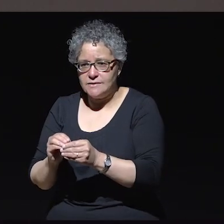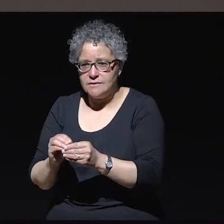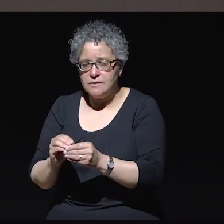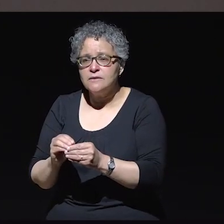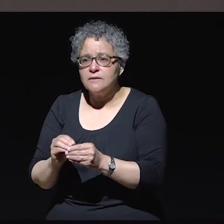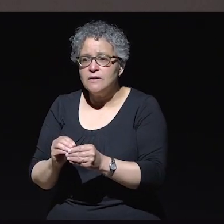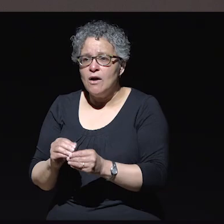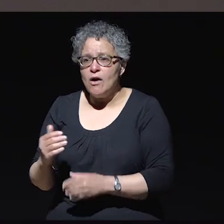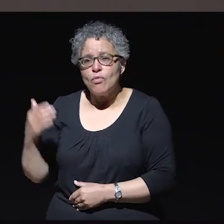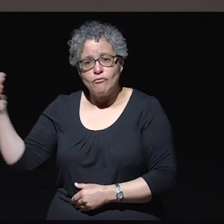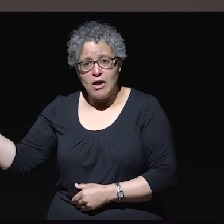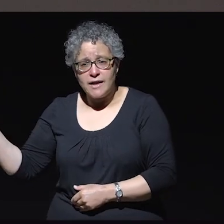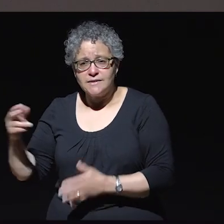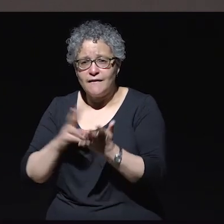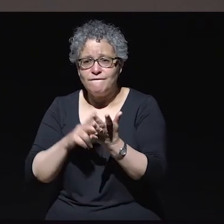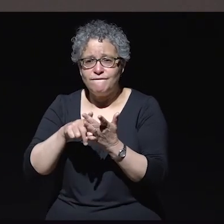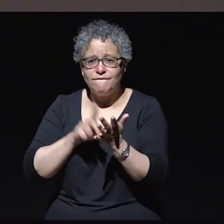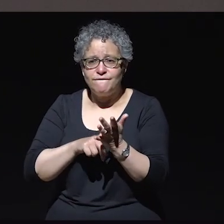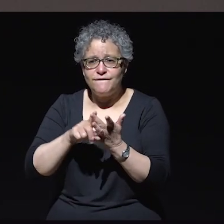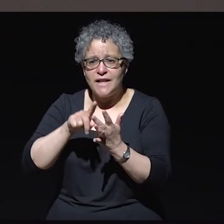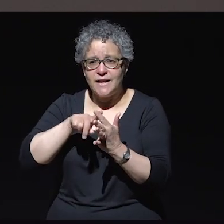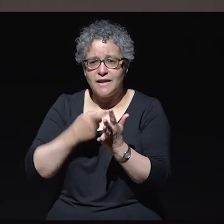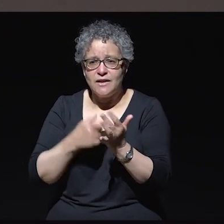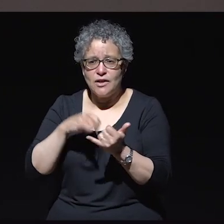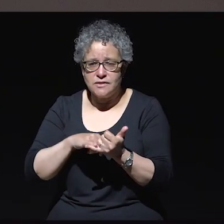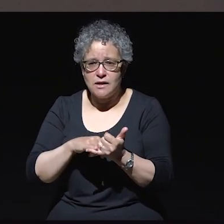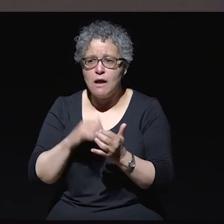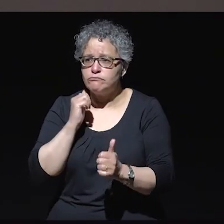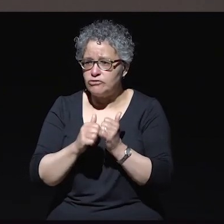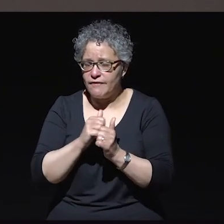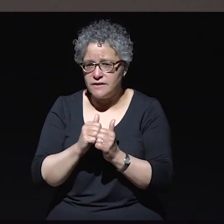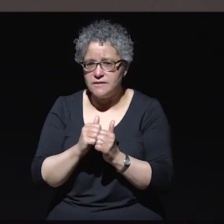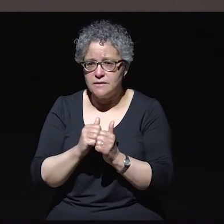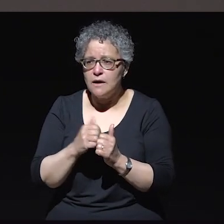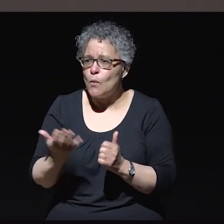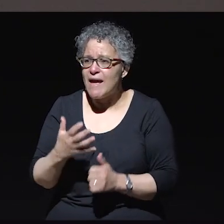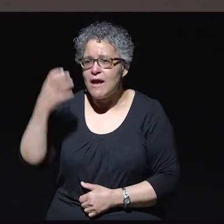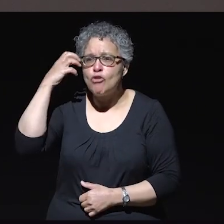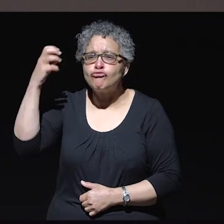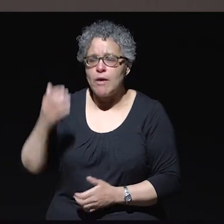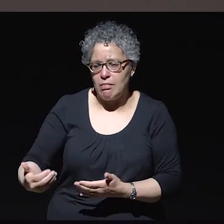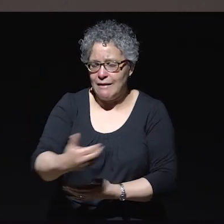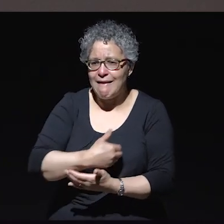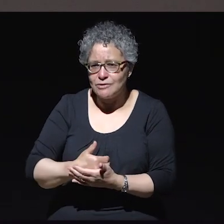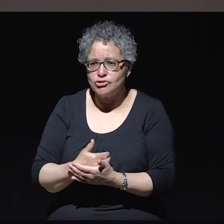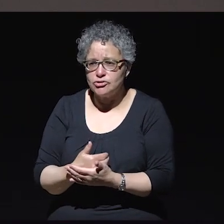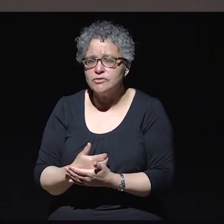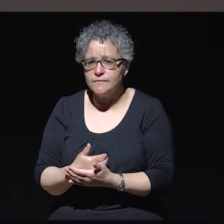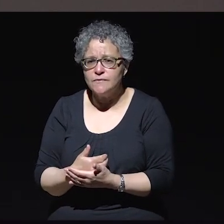the wonderful Villiers brothers, which is in the Royal Collection. It's been noted from at least the 1960s